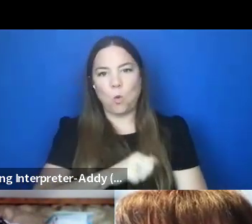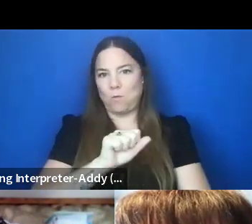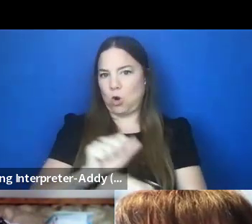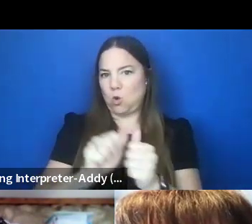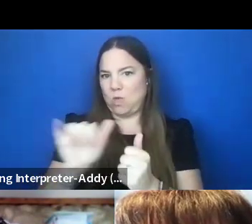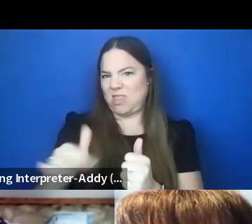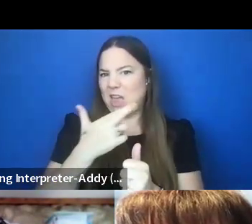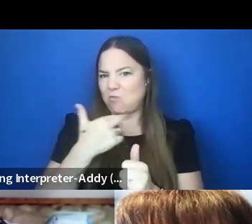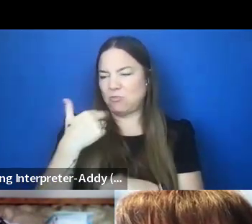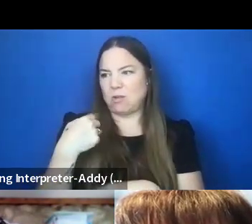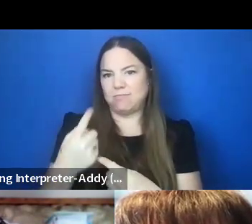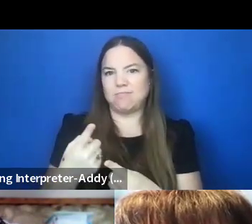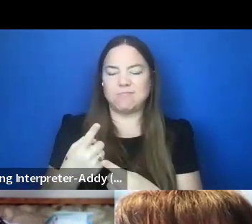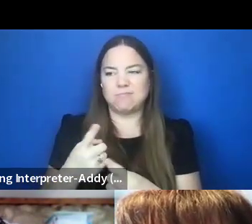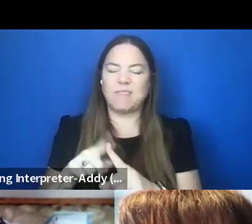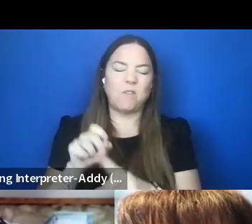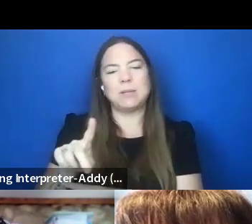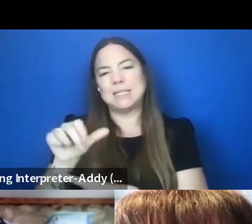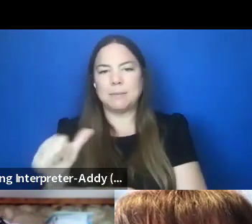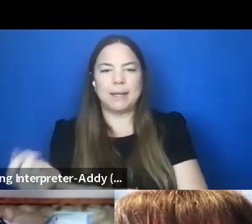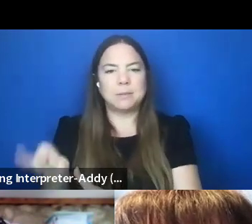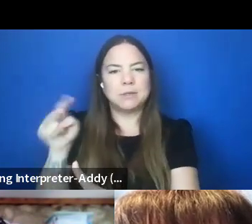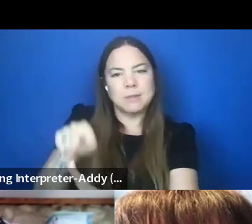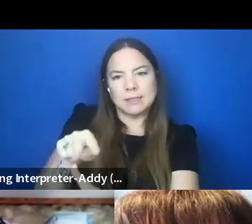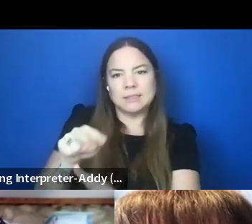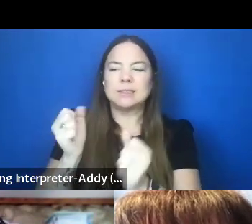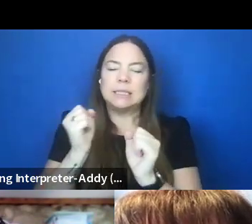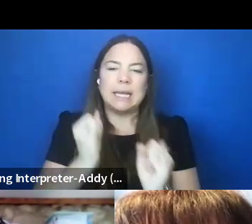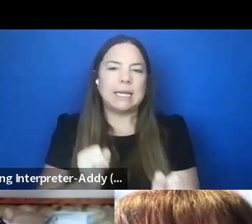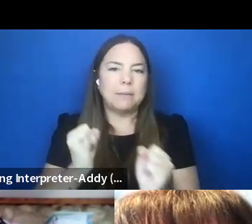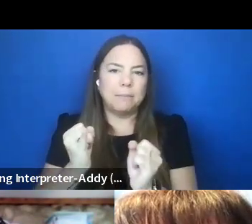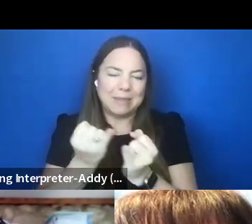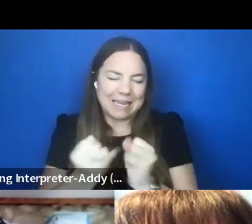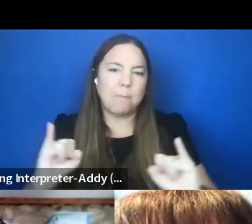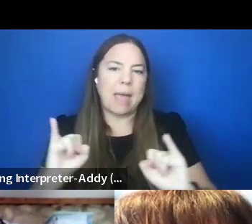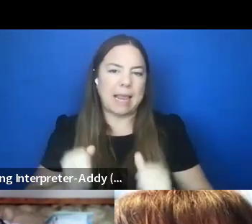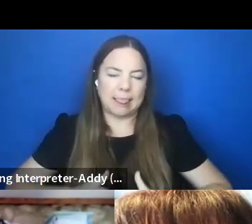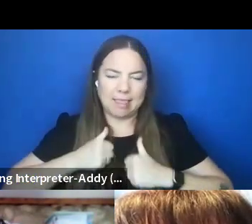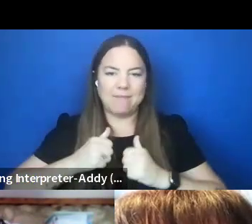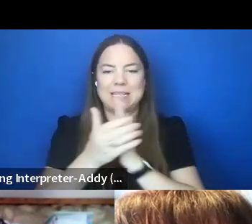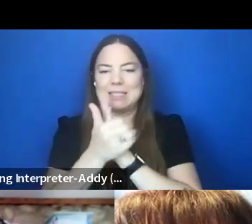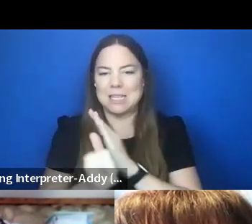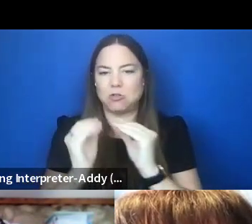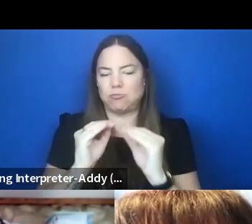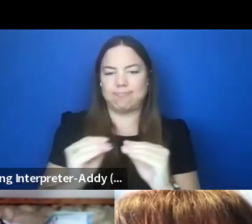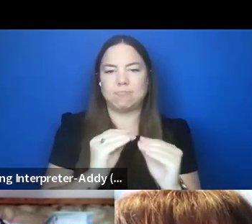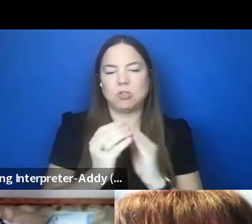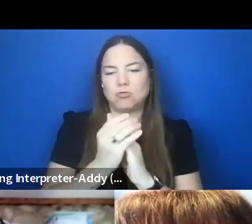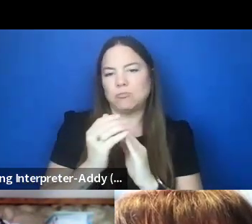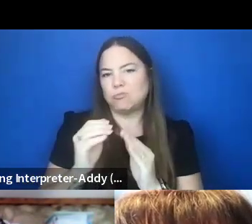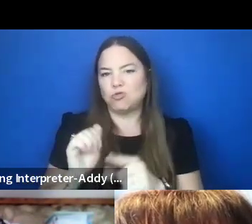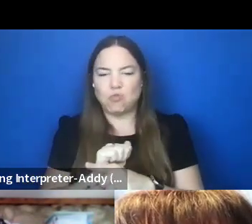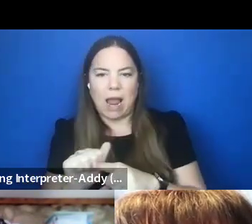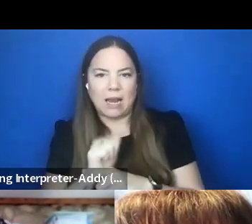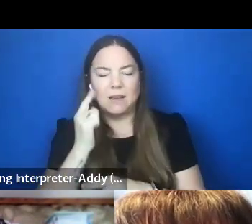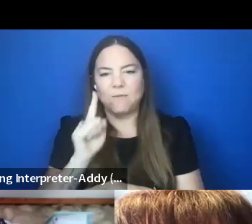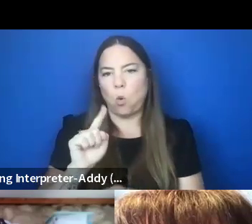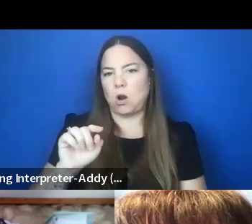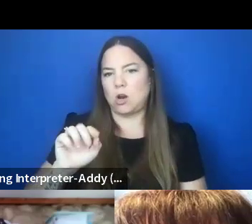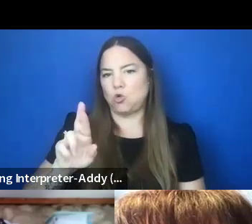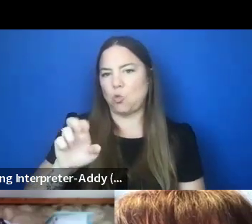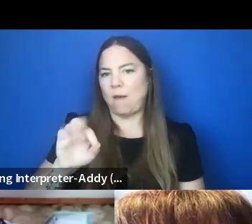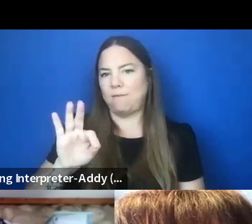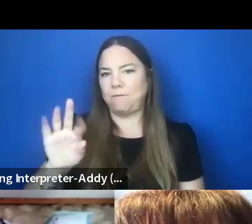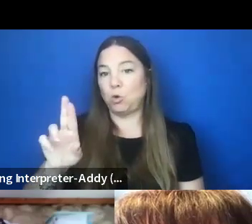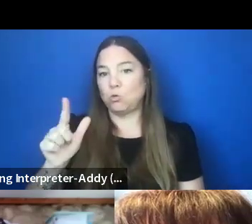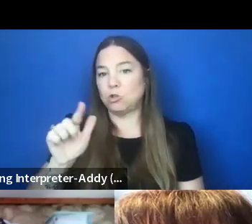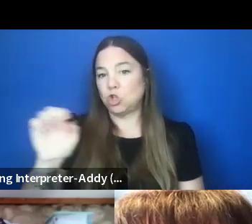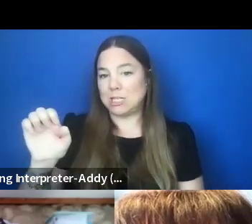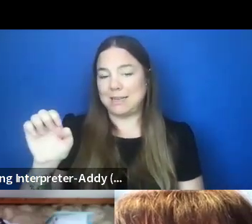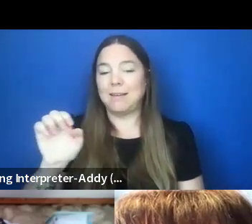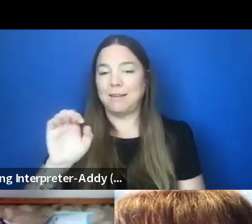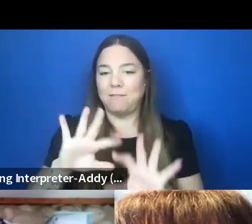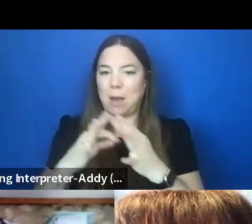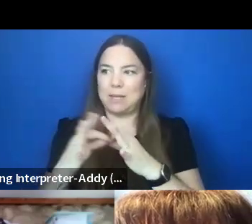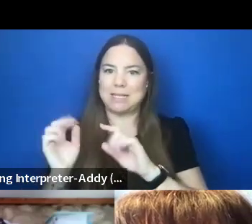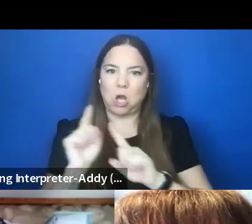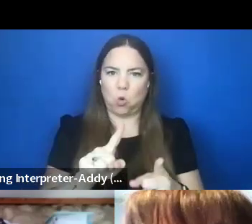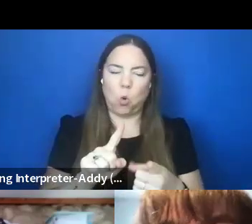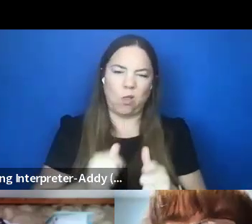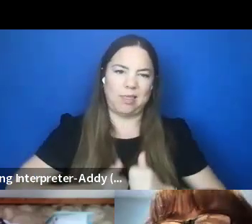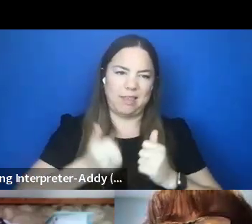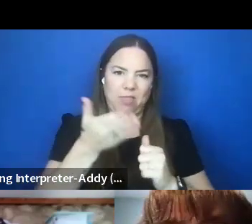Aerius Franklin: disability standpoint, doing a lot of independent living skills, planning for the refugee families that come into Spokane. So yeah, I've been trying to stay busy.